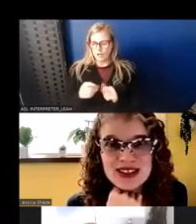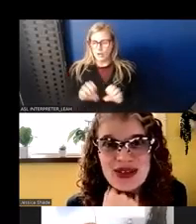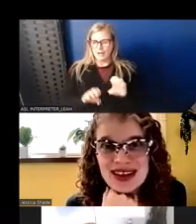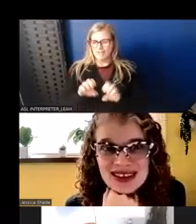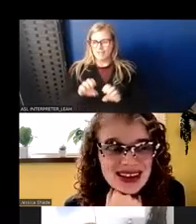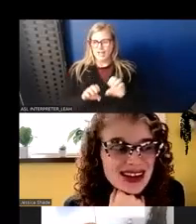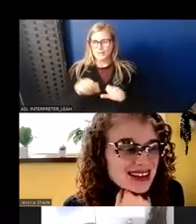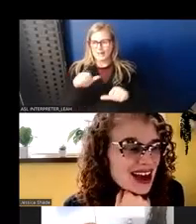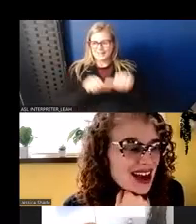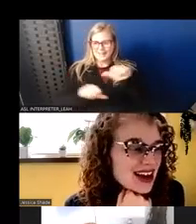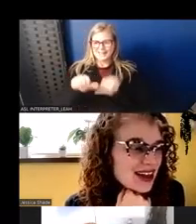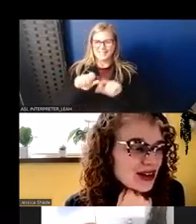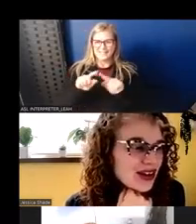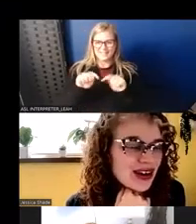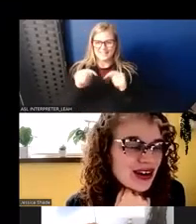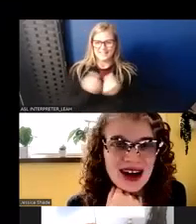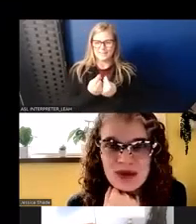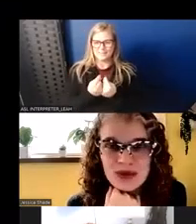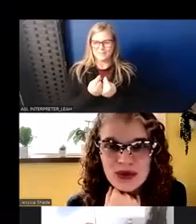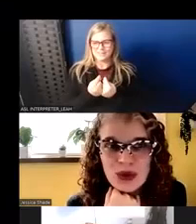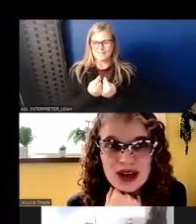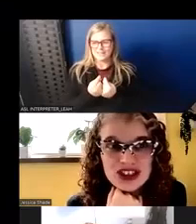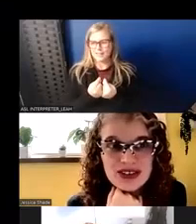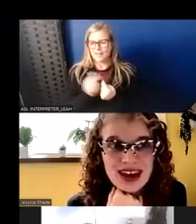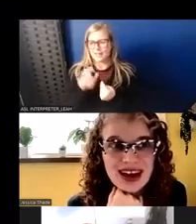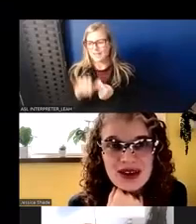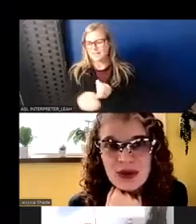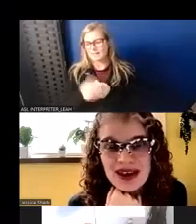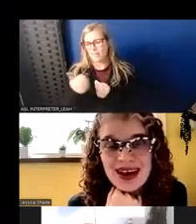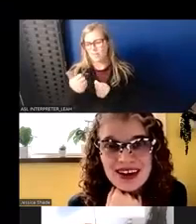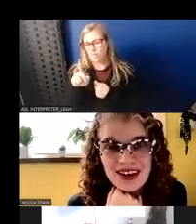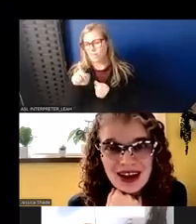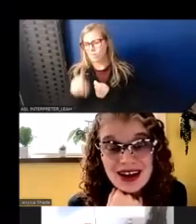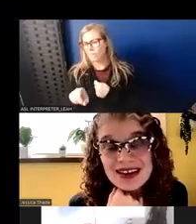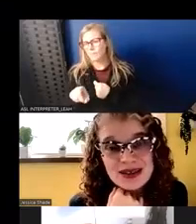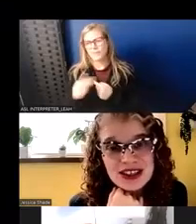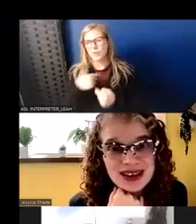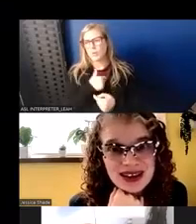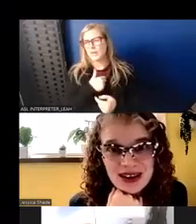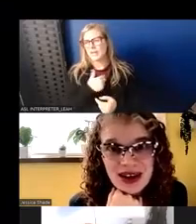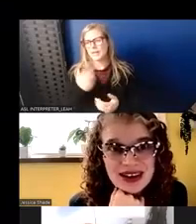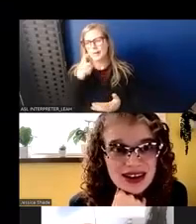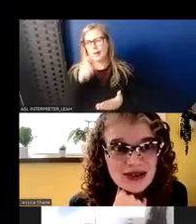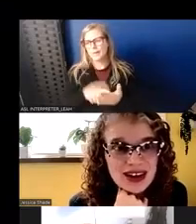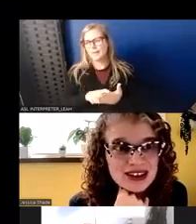So this is another question that we get a lot, especially here at NIFA.